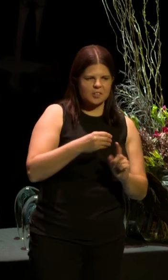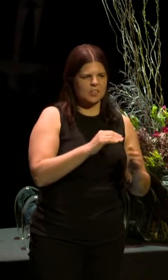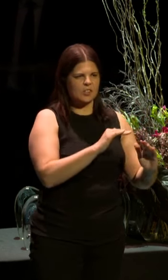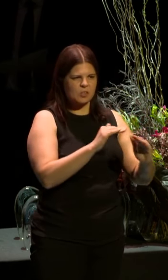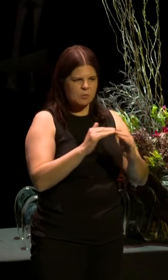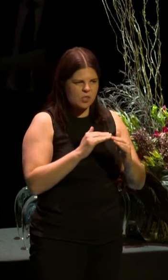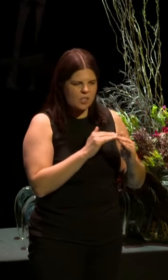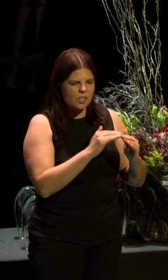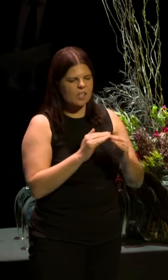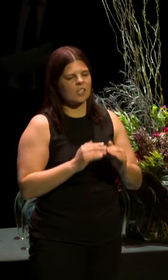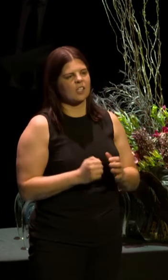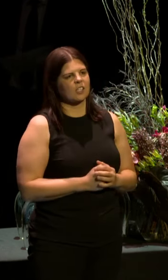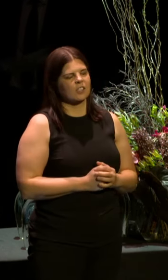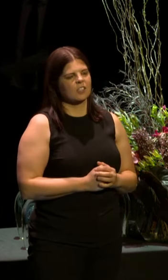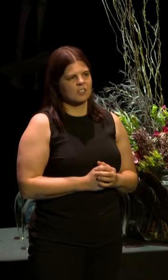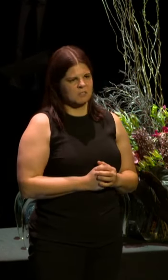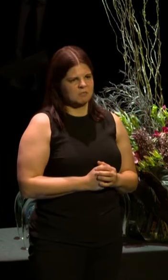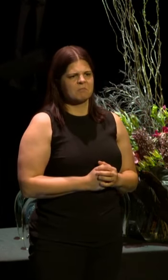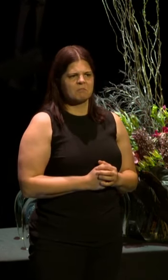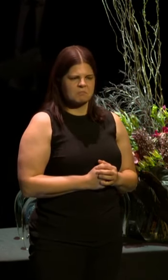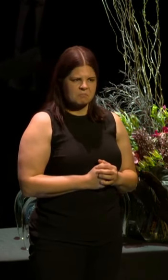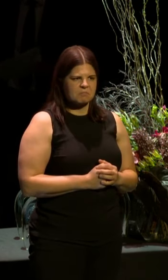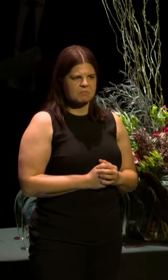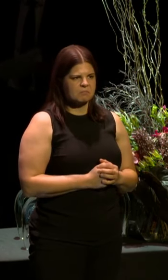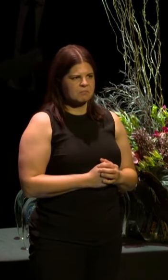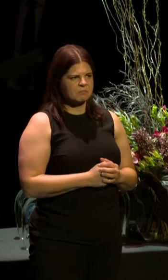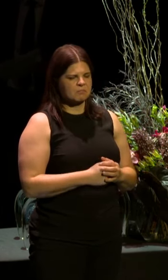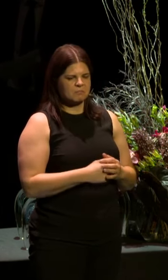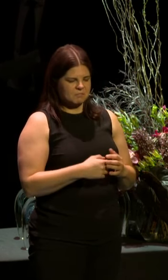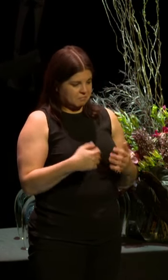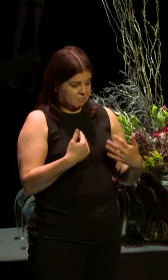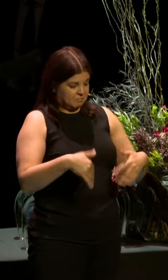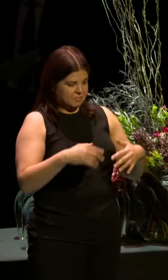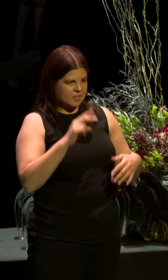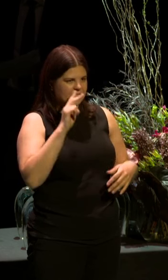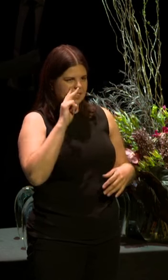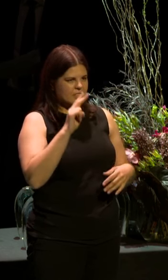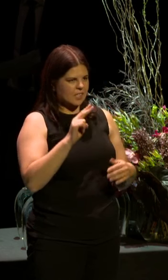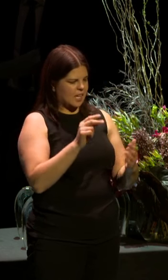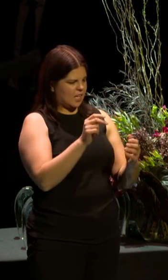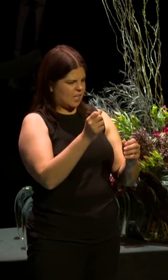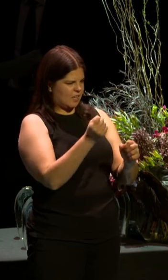of the radically gentle approach of bringing people together through art making in 2020,